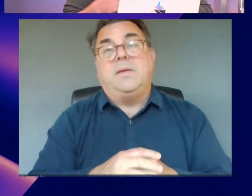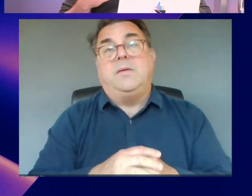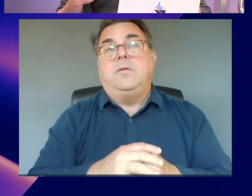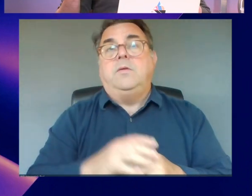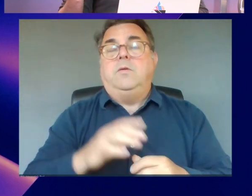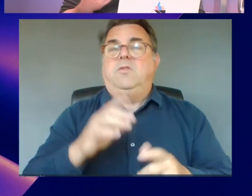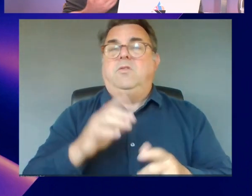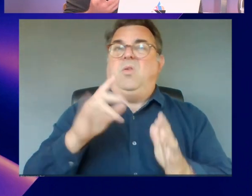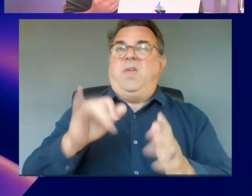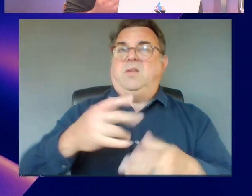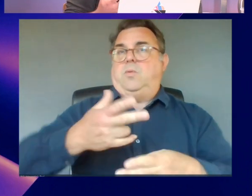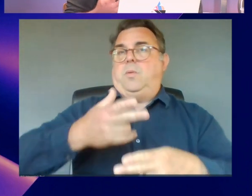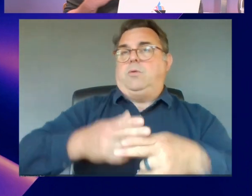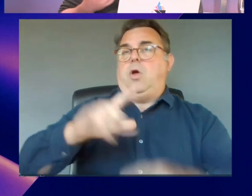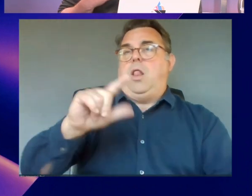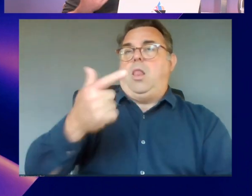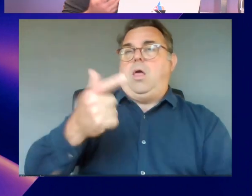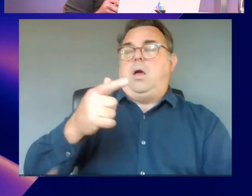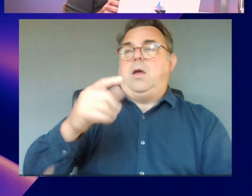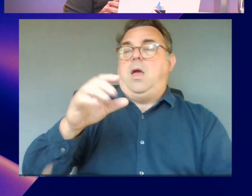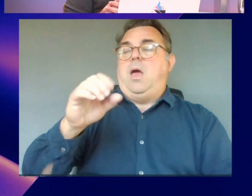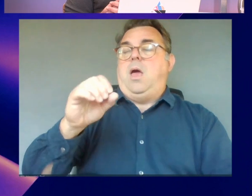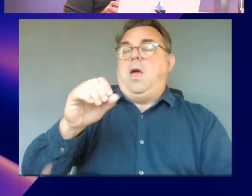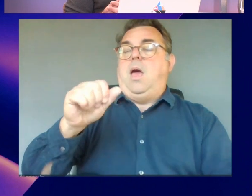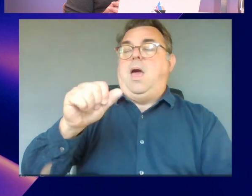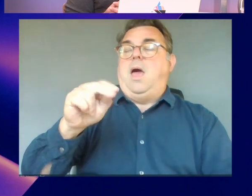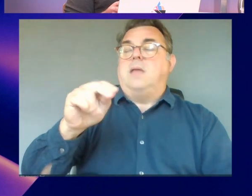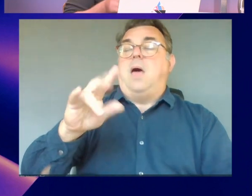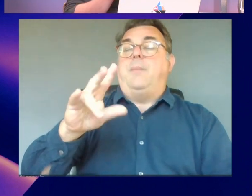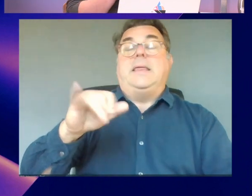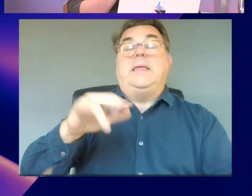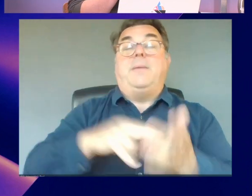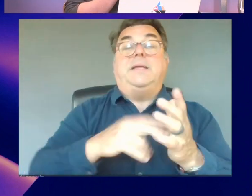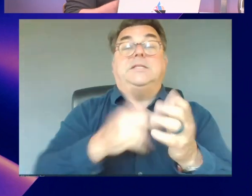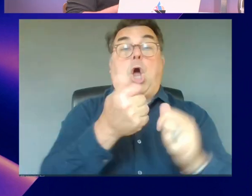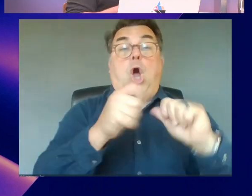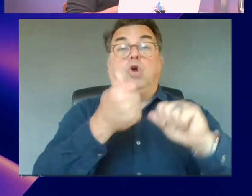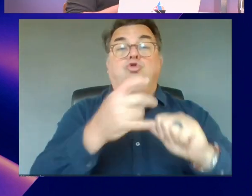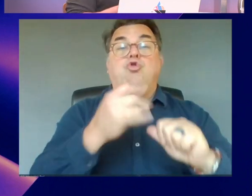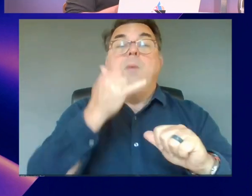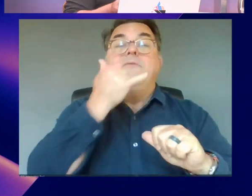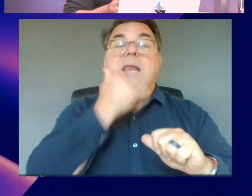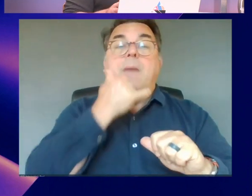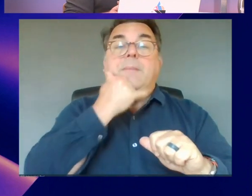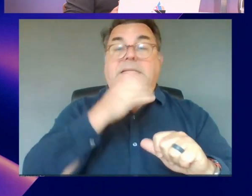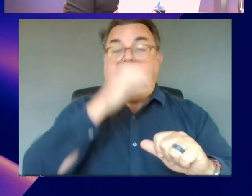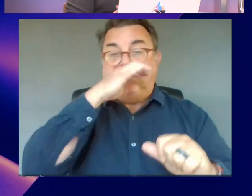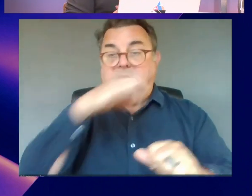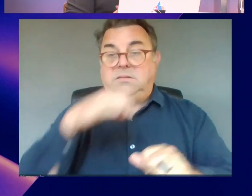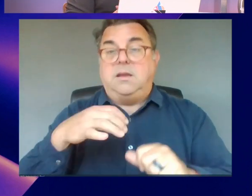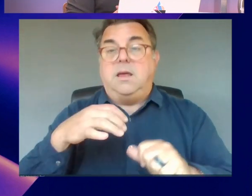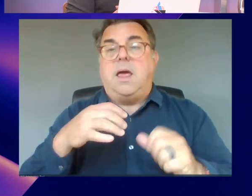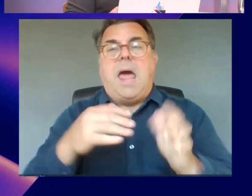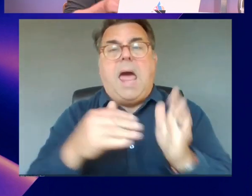And generally, the way I define it, it's a collection of of anomalies, 'cause we also found how many times did we find this in your logs?